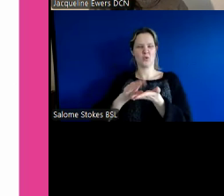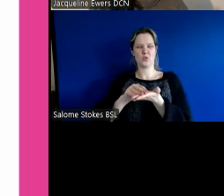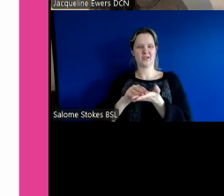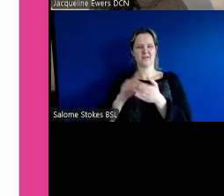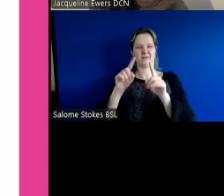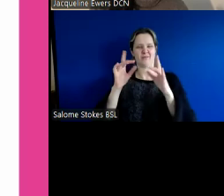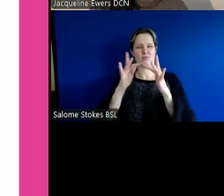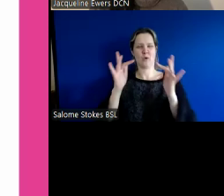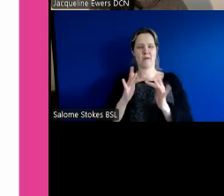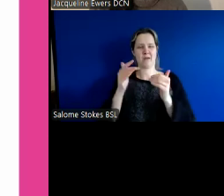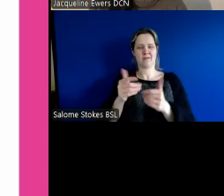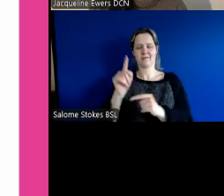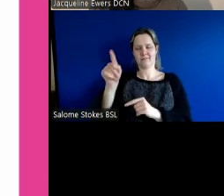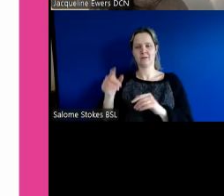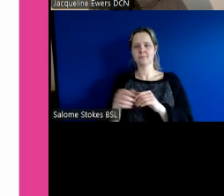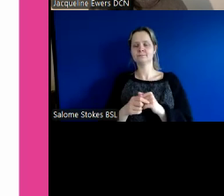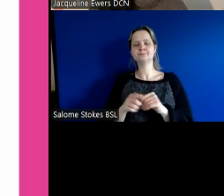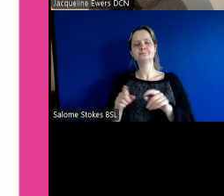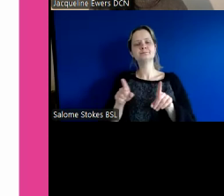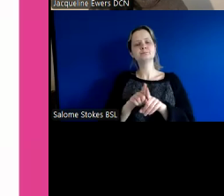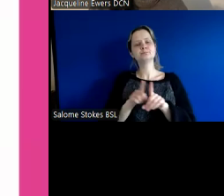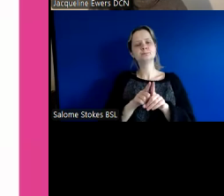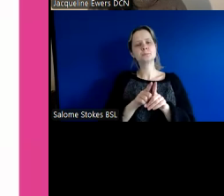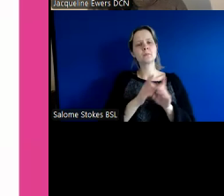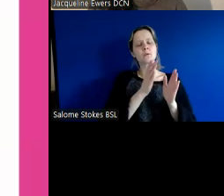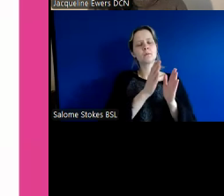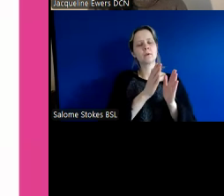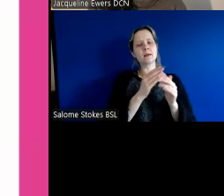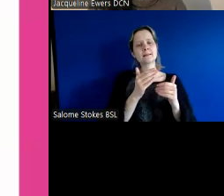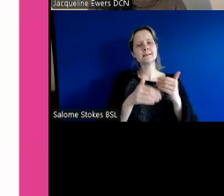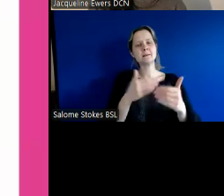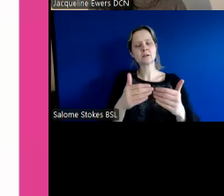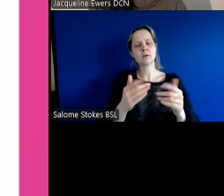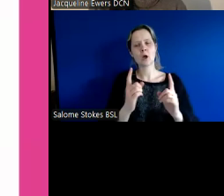We also do a series of one-to-one chats with people,